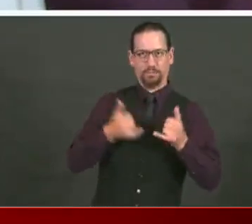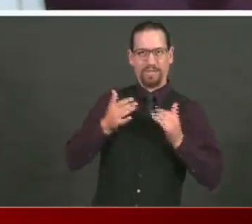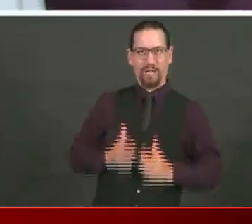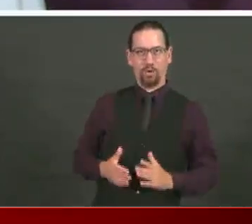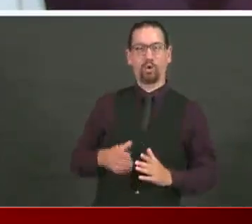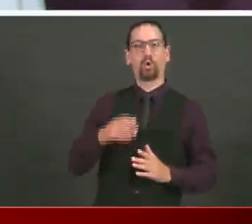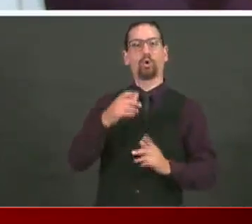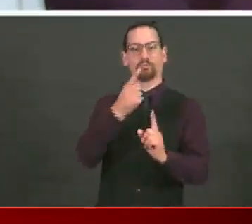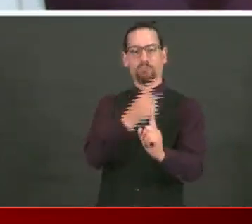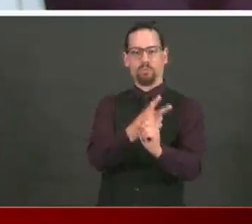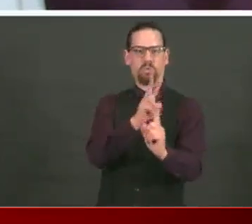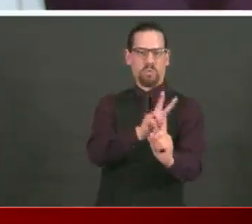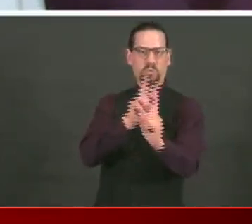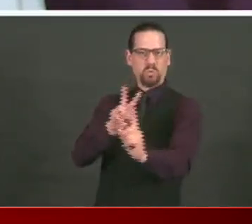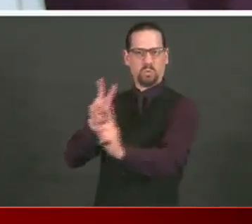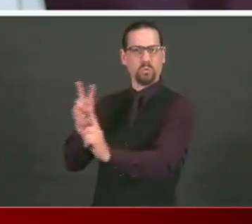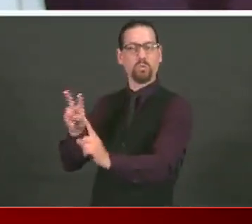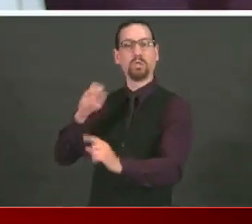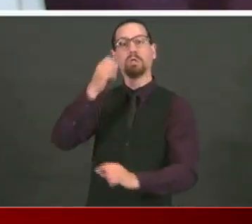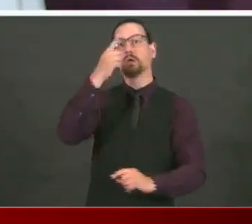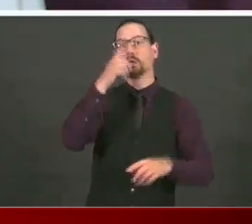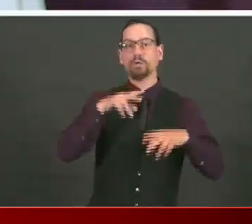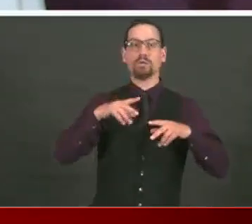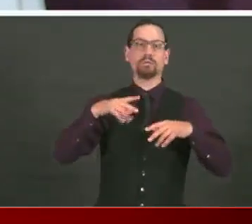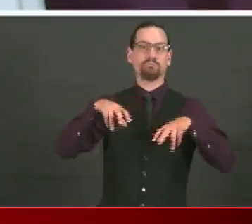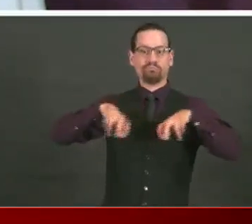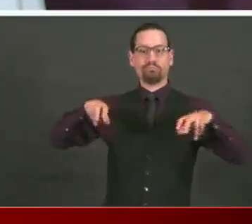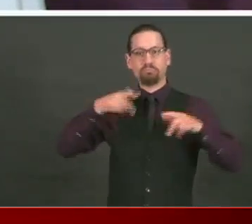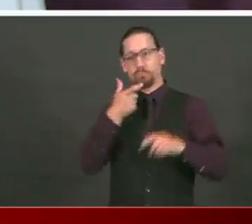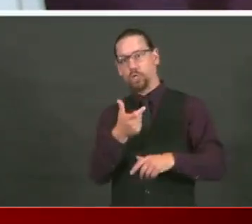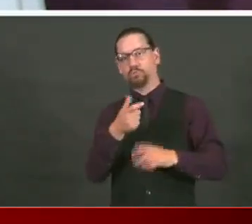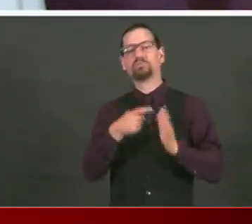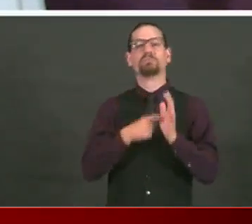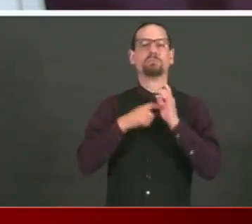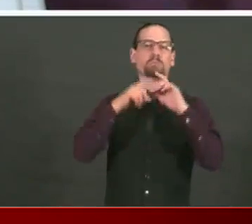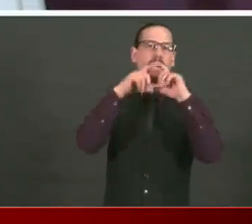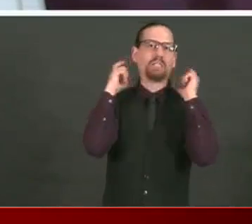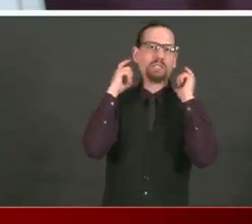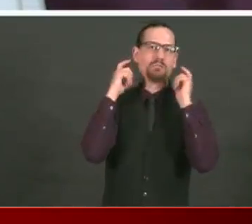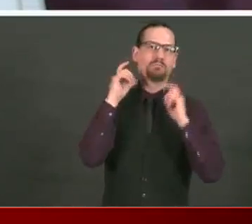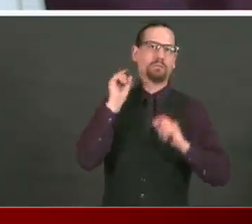WEAR MASKS WHEN PRACTICAL. HAVING SAID THAT, I RECOGNIZE